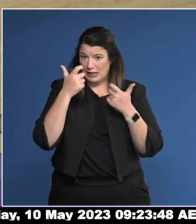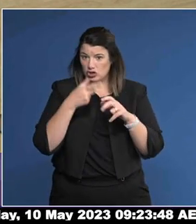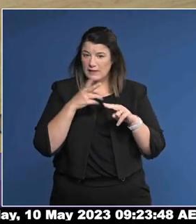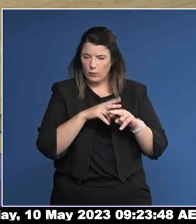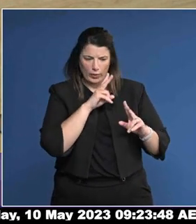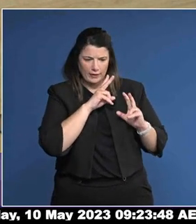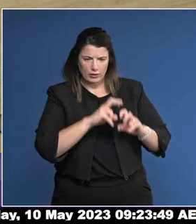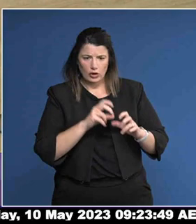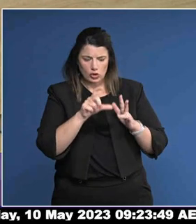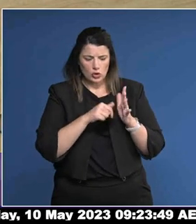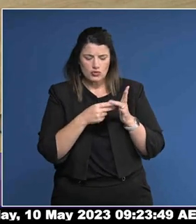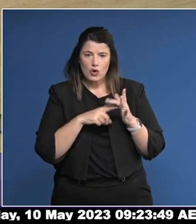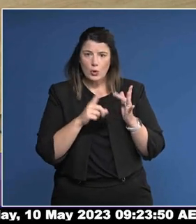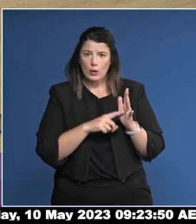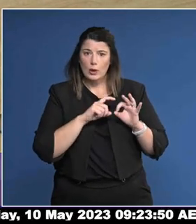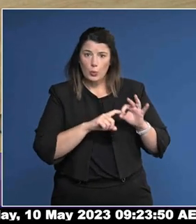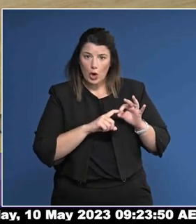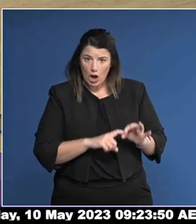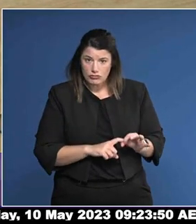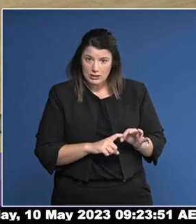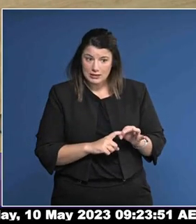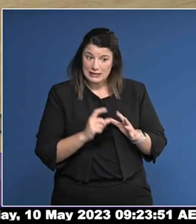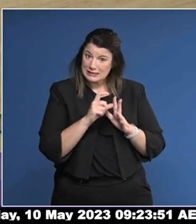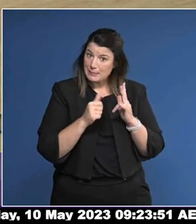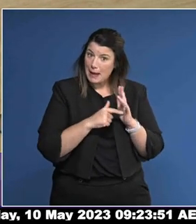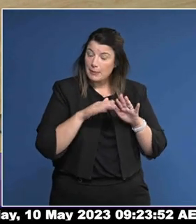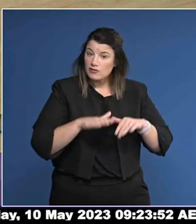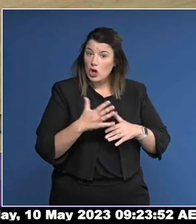Did the Department of Child Safety act on any of those particular recommendations?